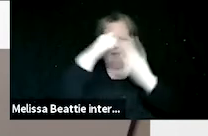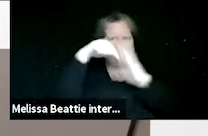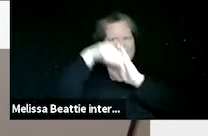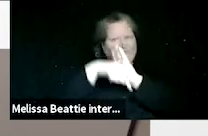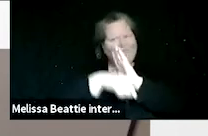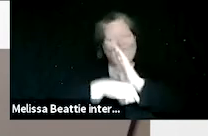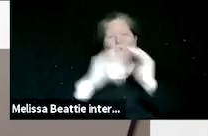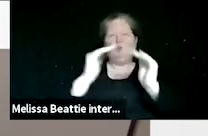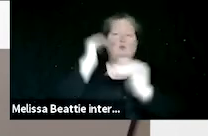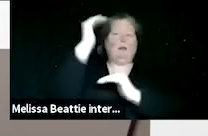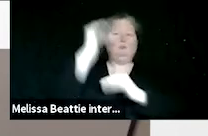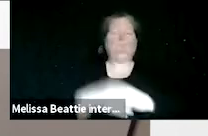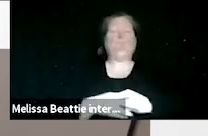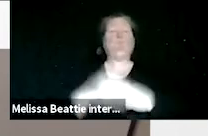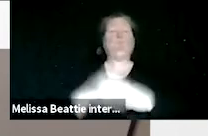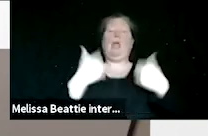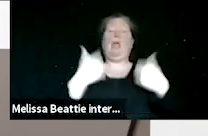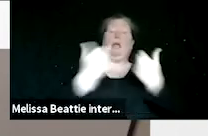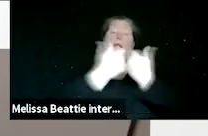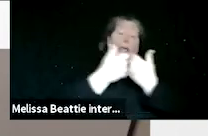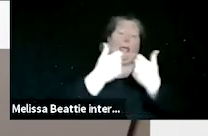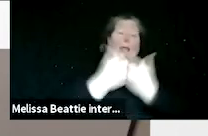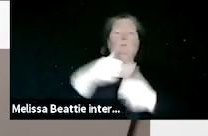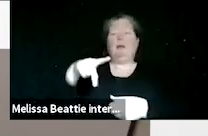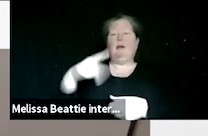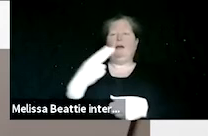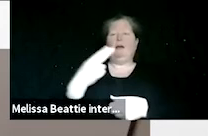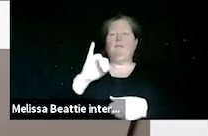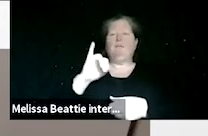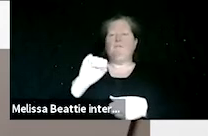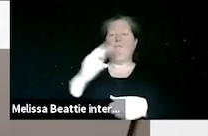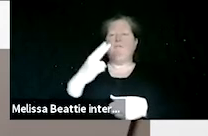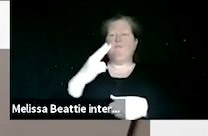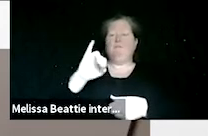games. We had a little fishing game with a fishing rod and little fish and we used